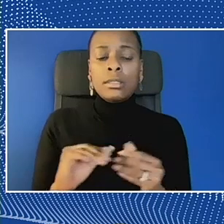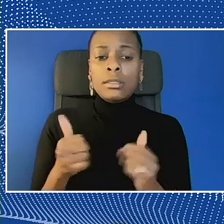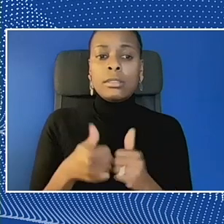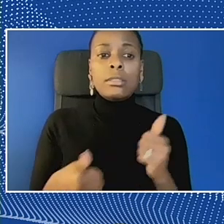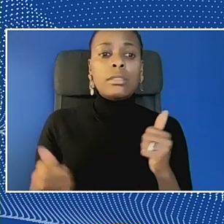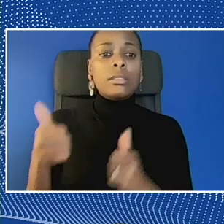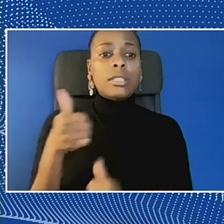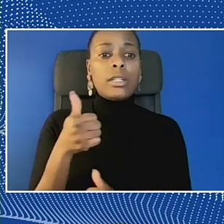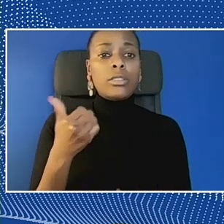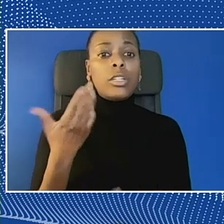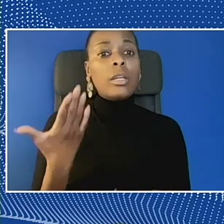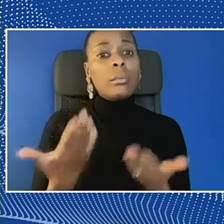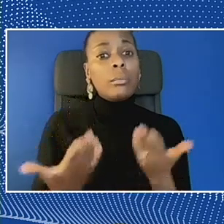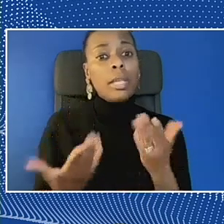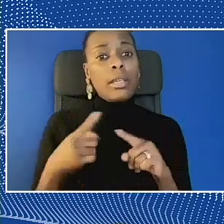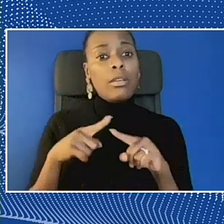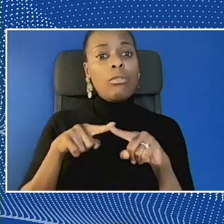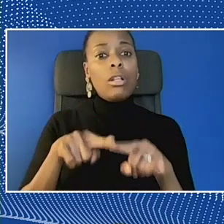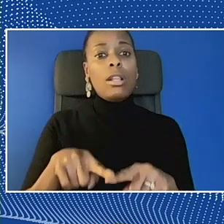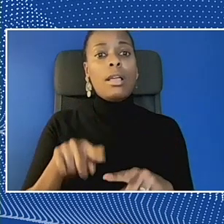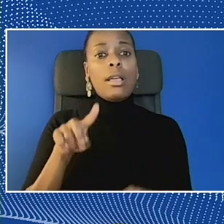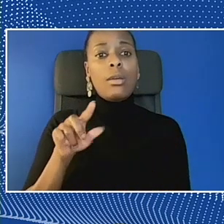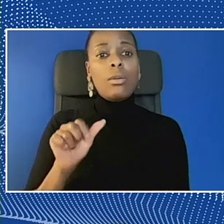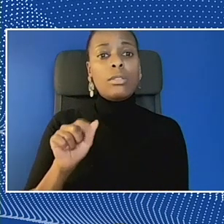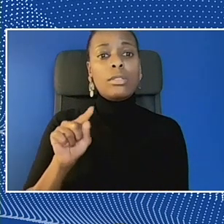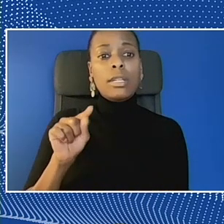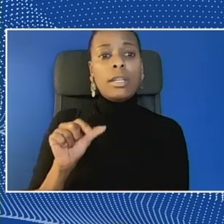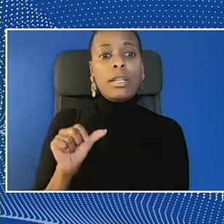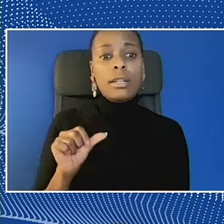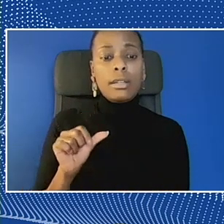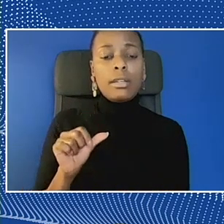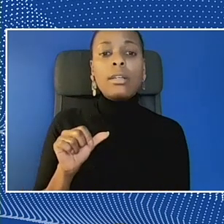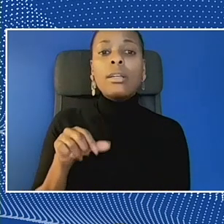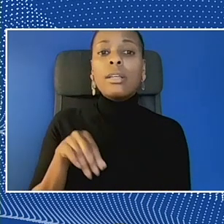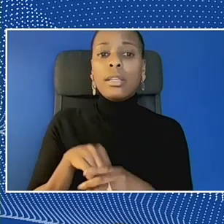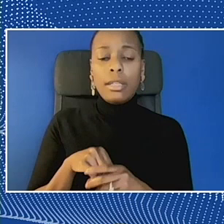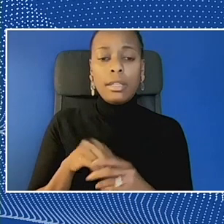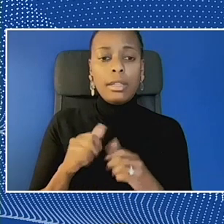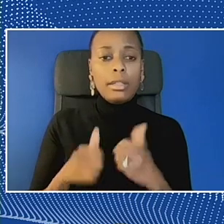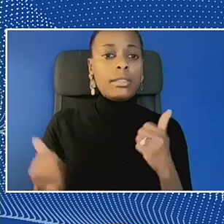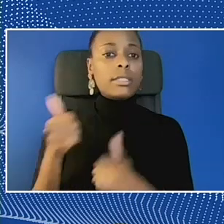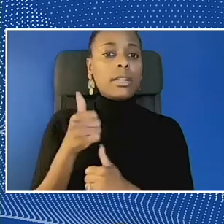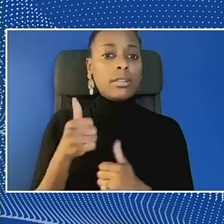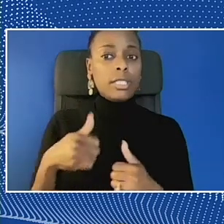rely upon data in the Secretary's possession to talk about, in some level